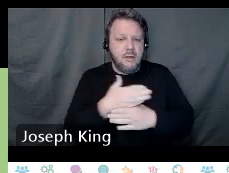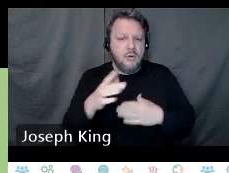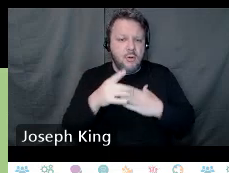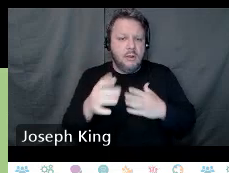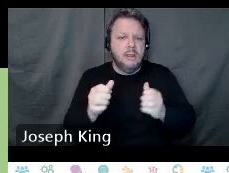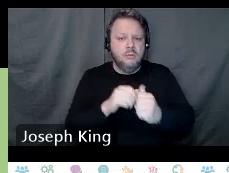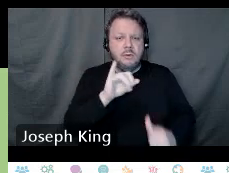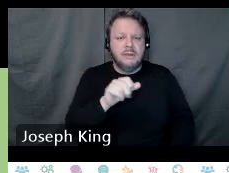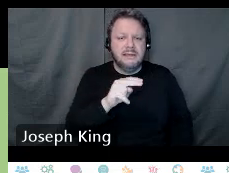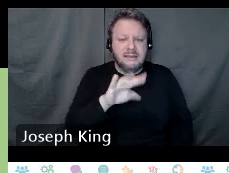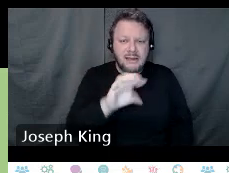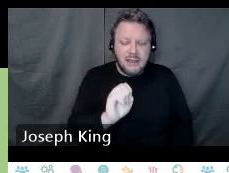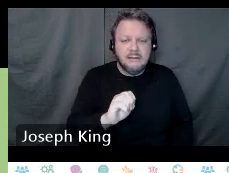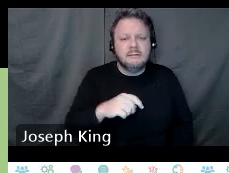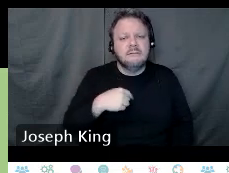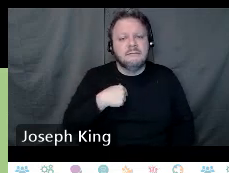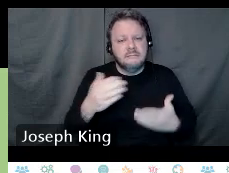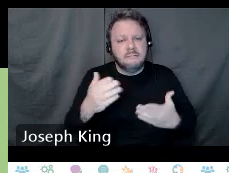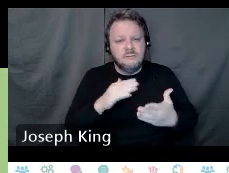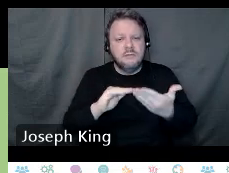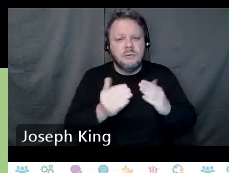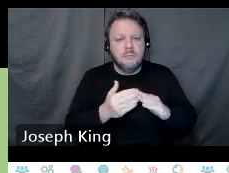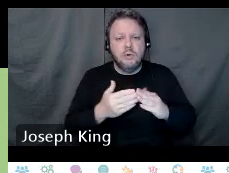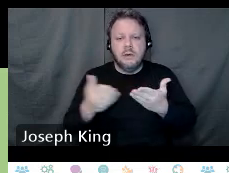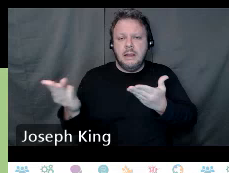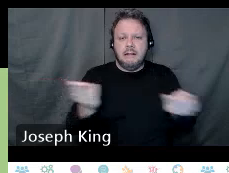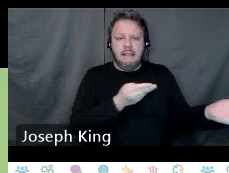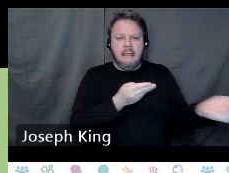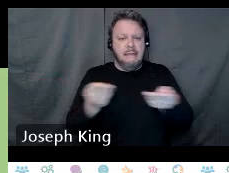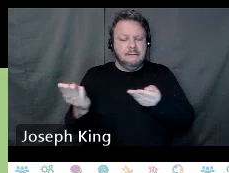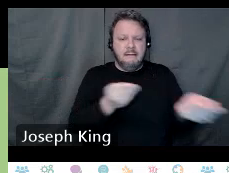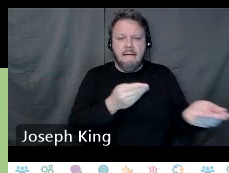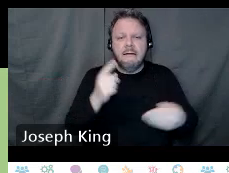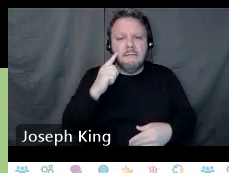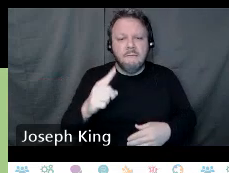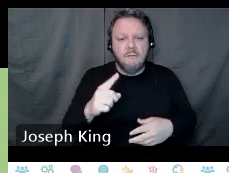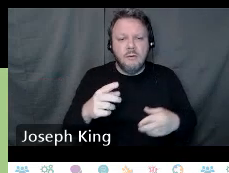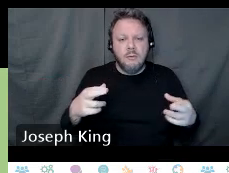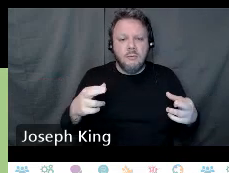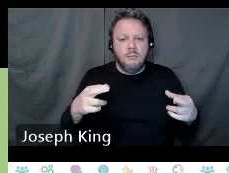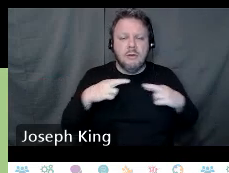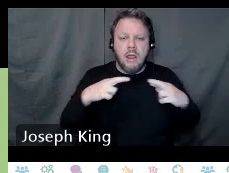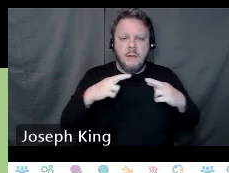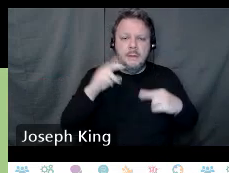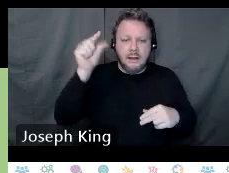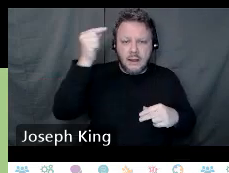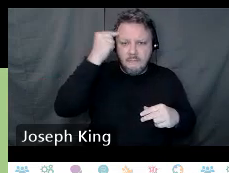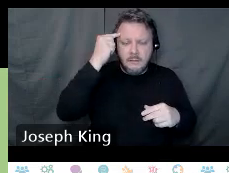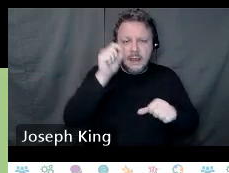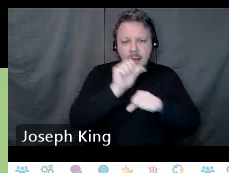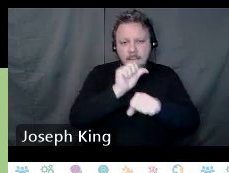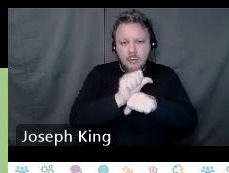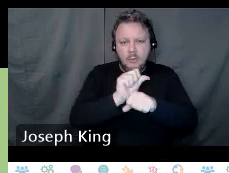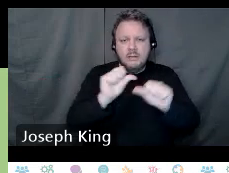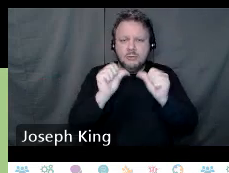Tyler, and I serve as the community liaison for the retired Government Employees Association of North Carolina.